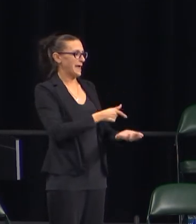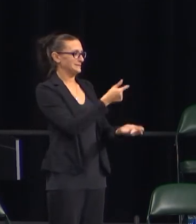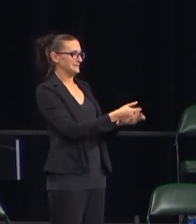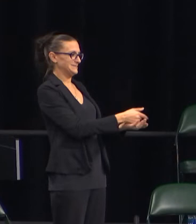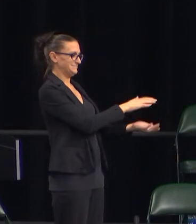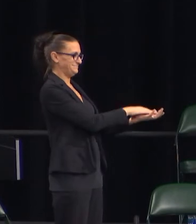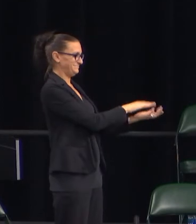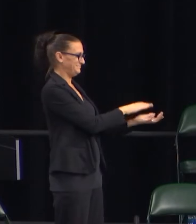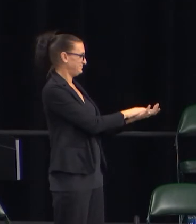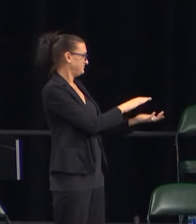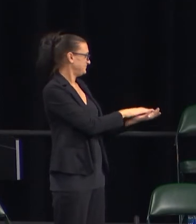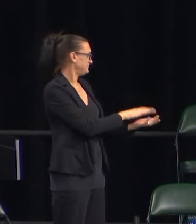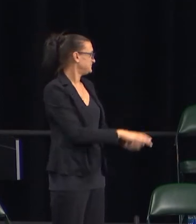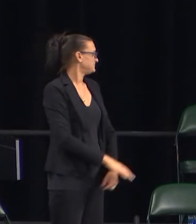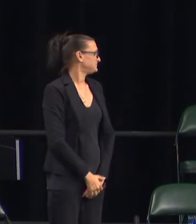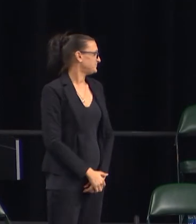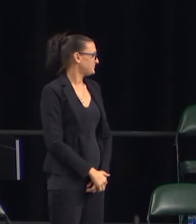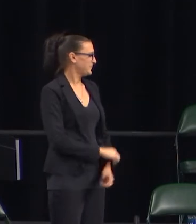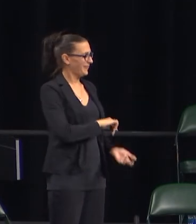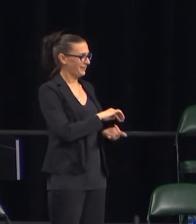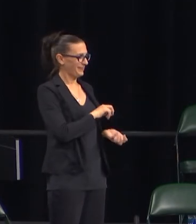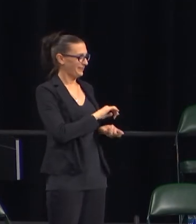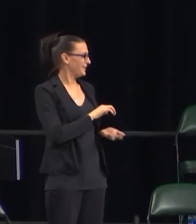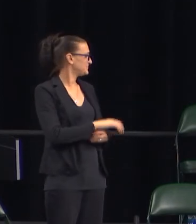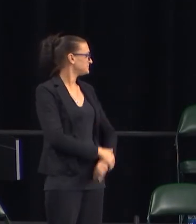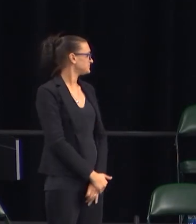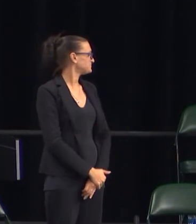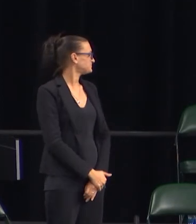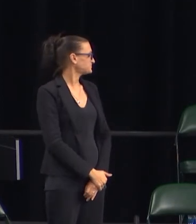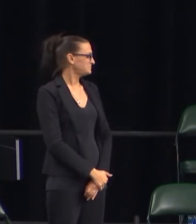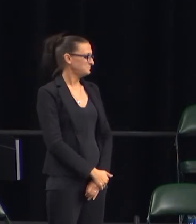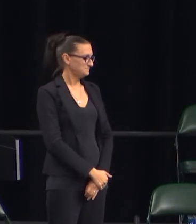(audience applauding) Thank you so much.